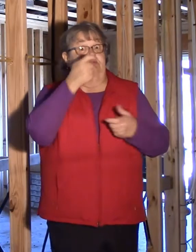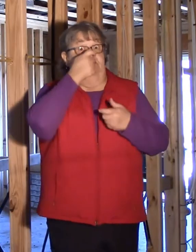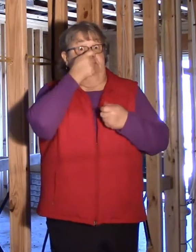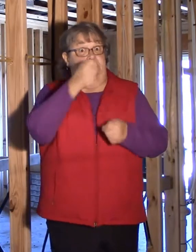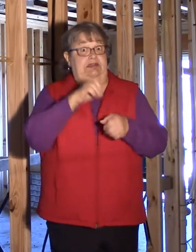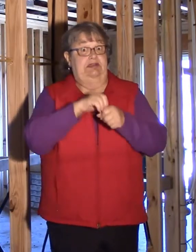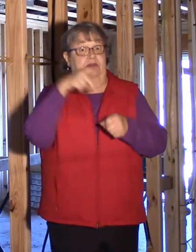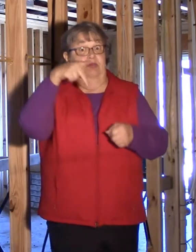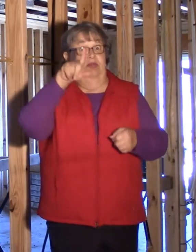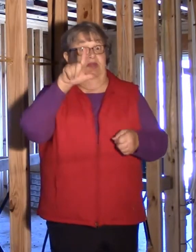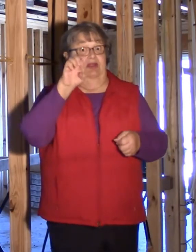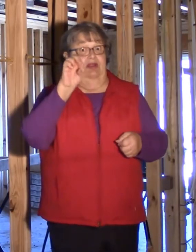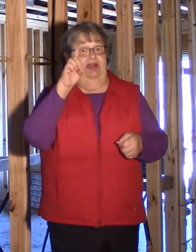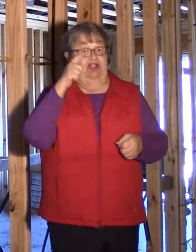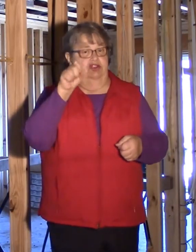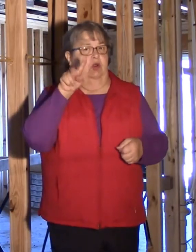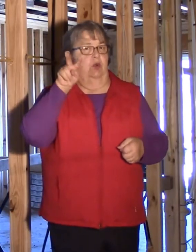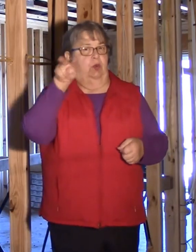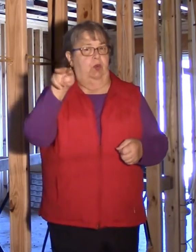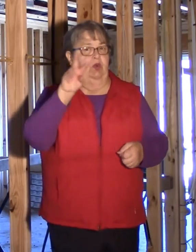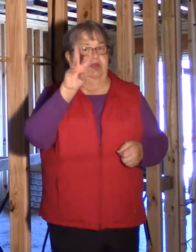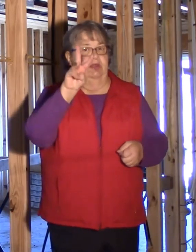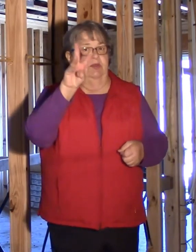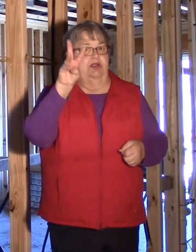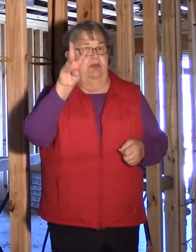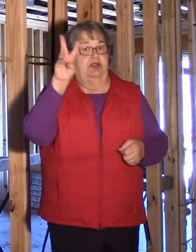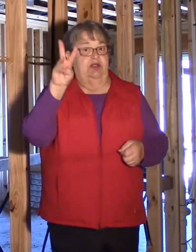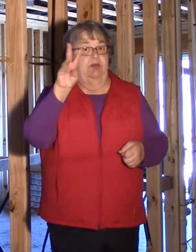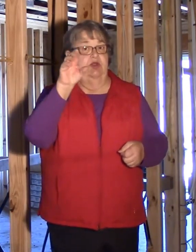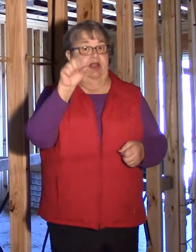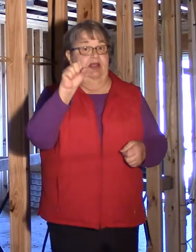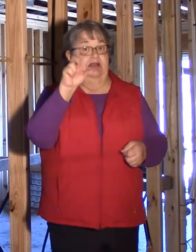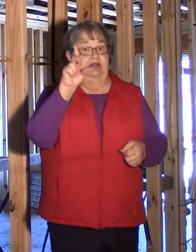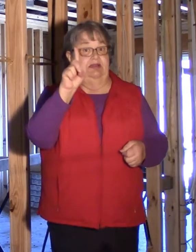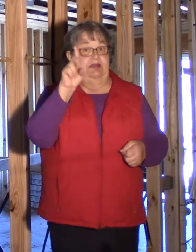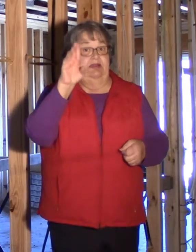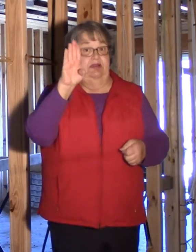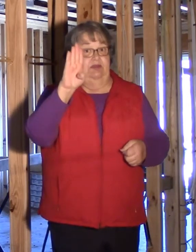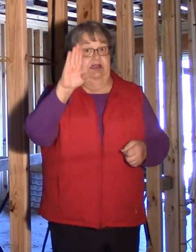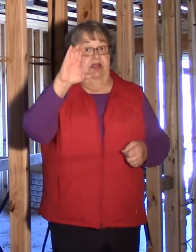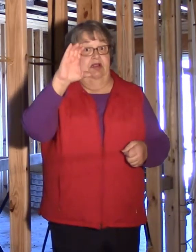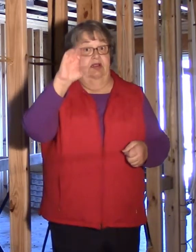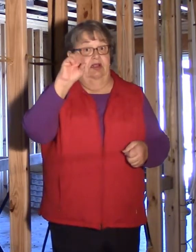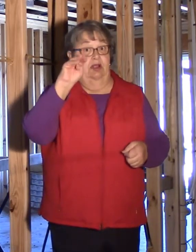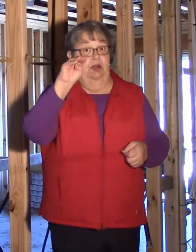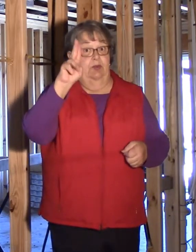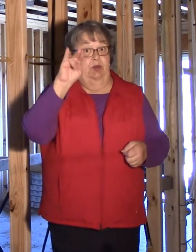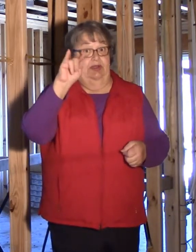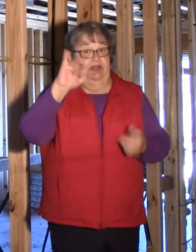If you are interested in making a pledge, check at www.sdbcommunity.com.